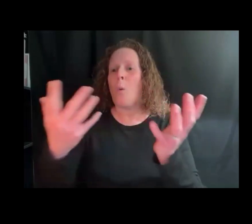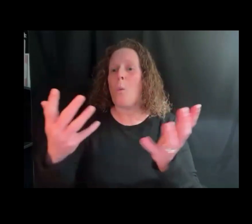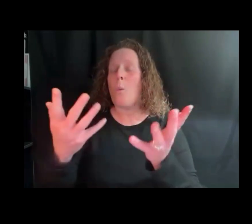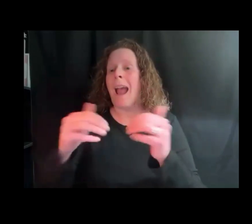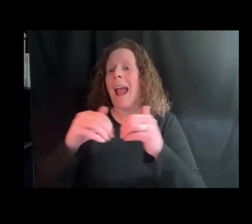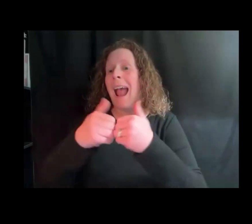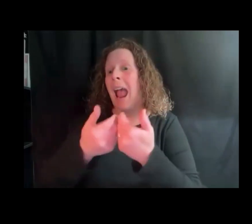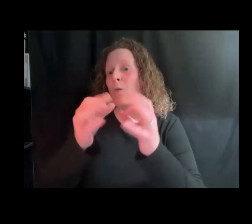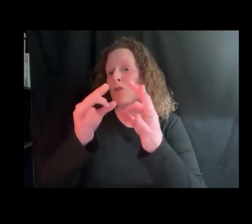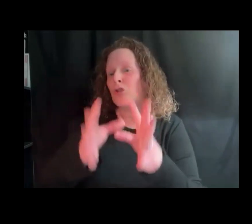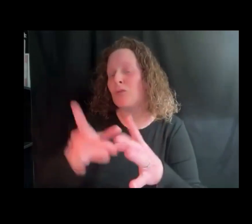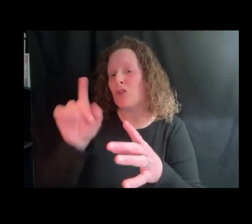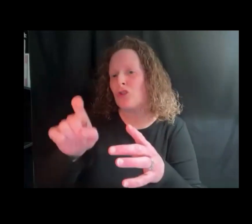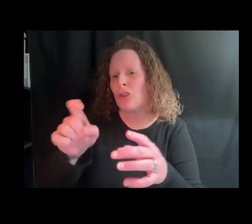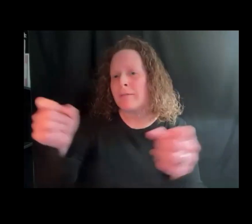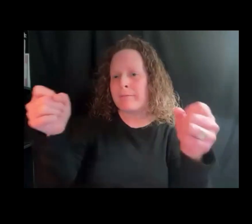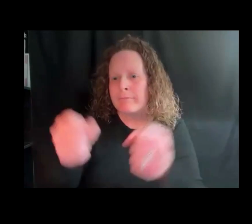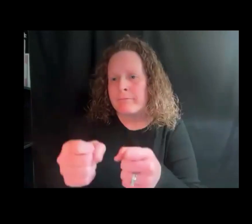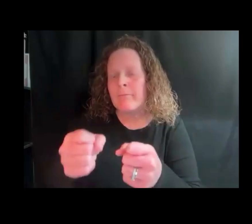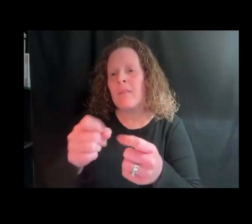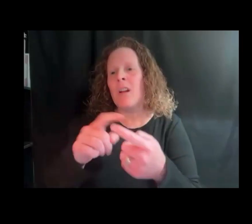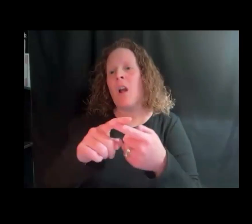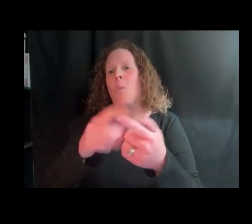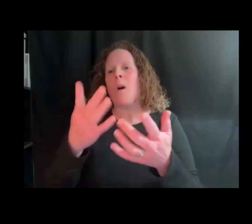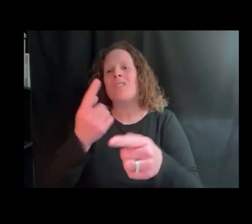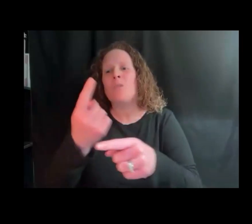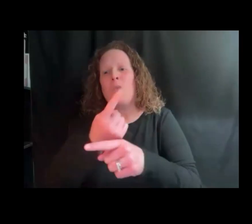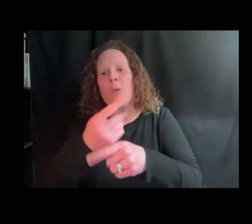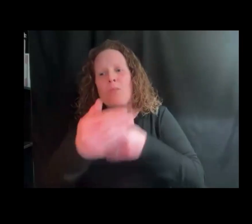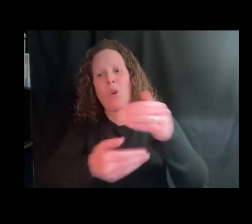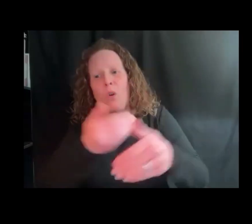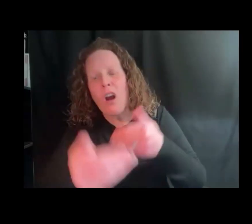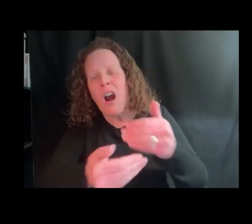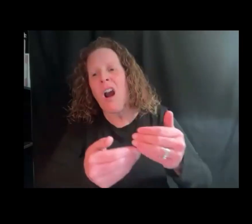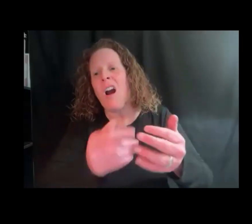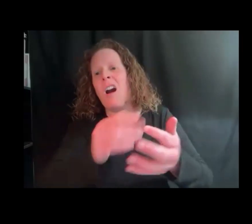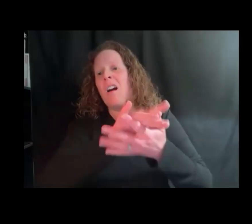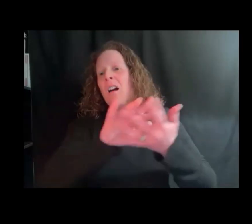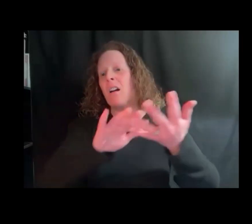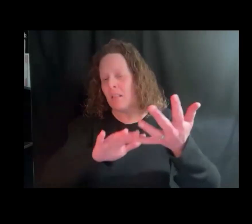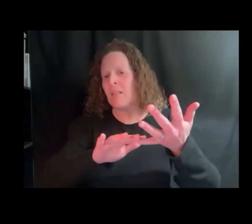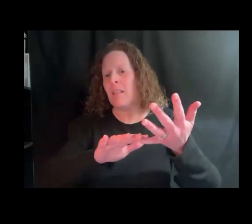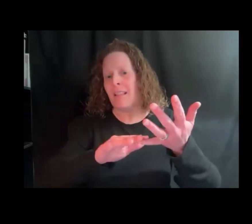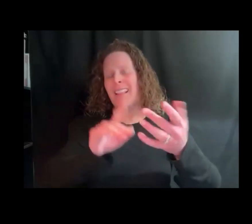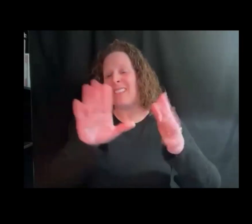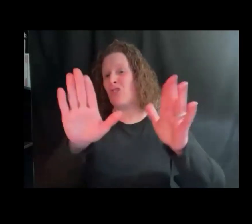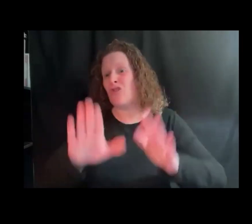Association for Educational Guidelines how interpreters should function appropriately when they're in